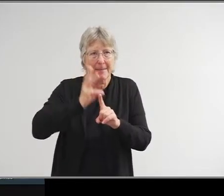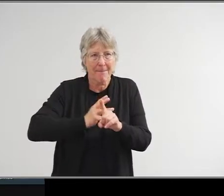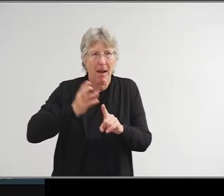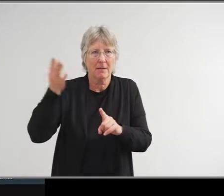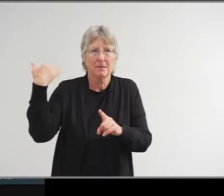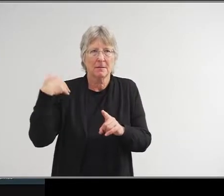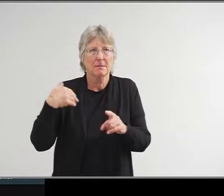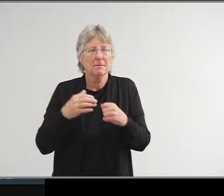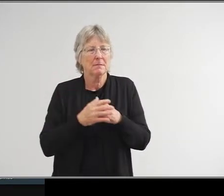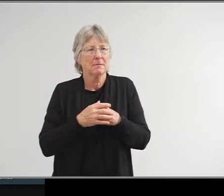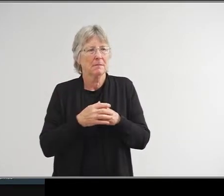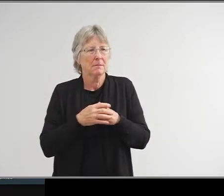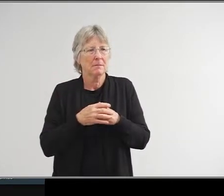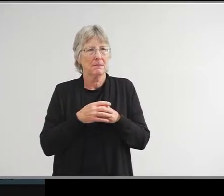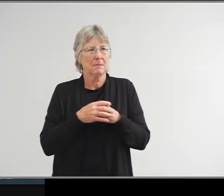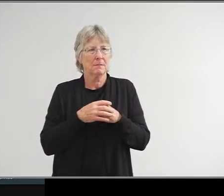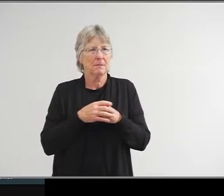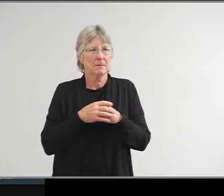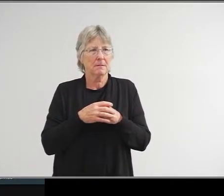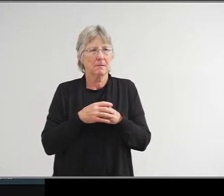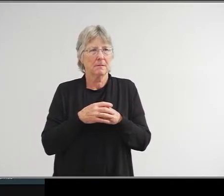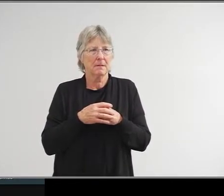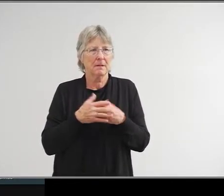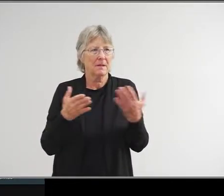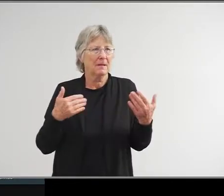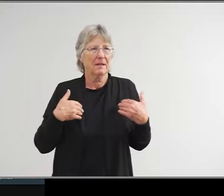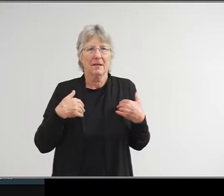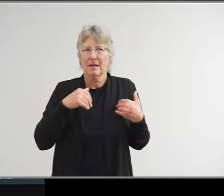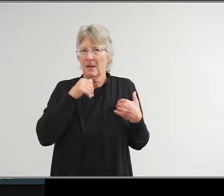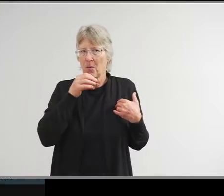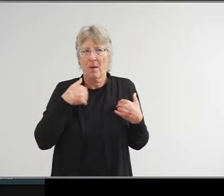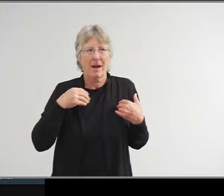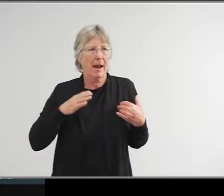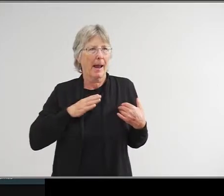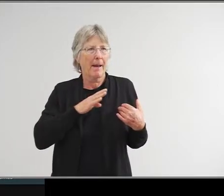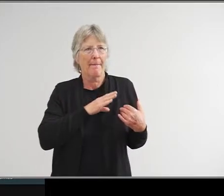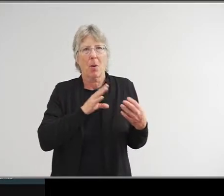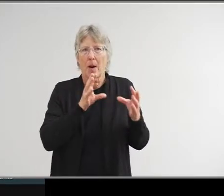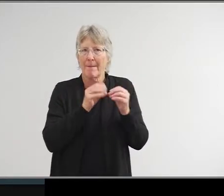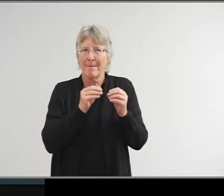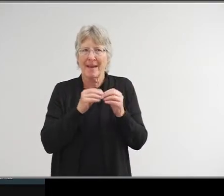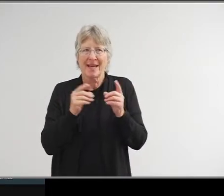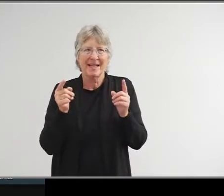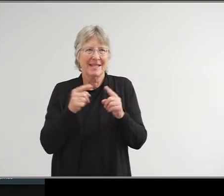Given that we don't have another board meeting scheduled until February.